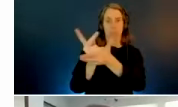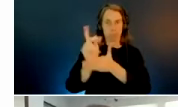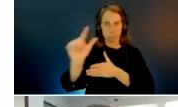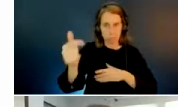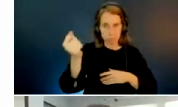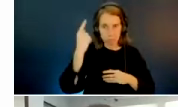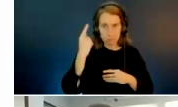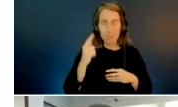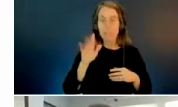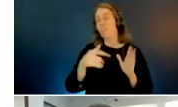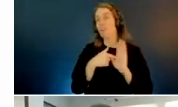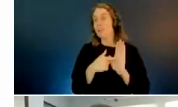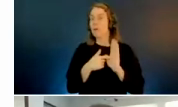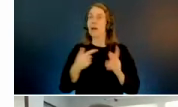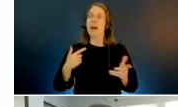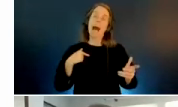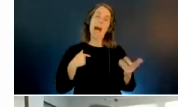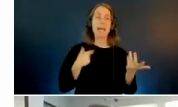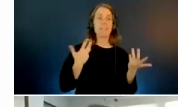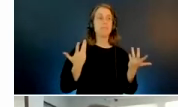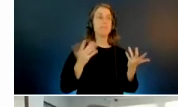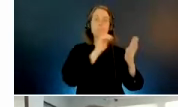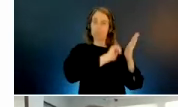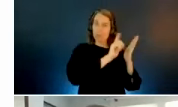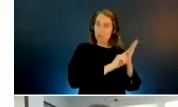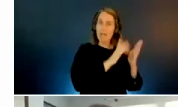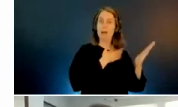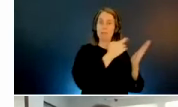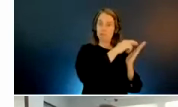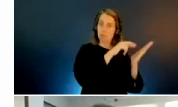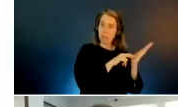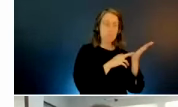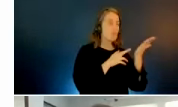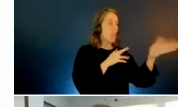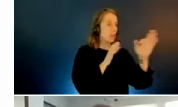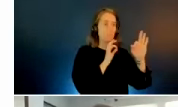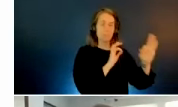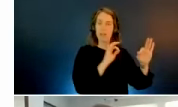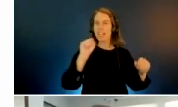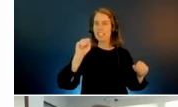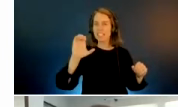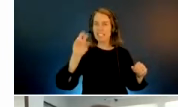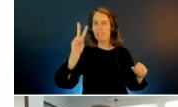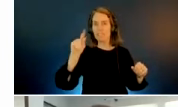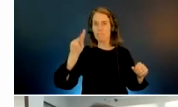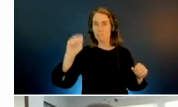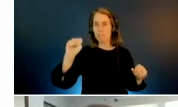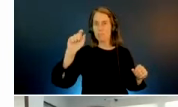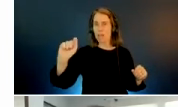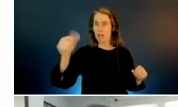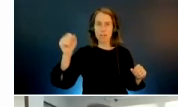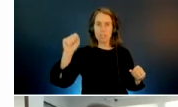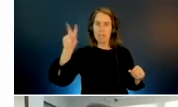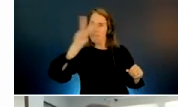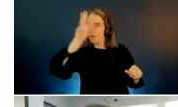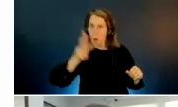uh my registration um on Scvotes.com scvotes.gov excuse me um said everything was cool i came in